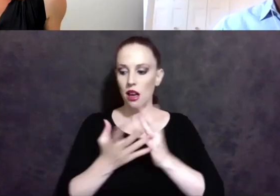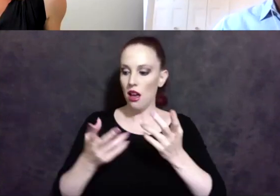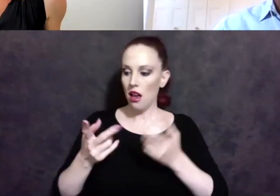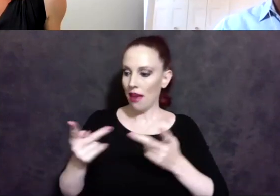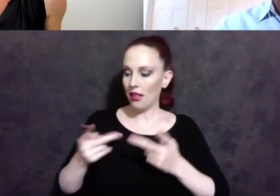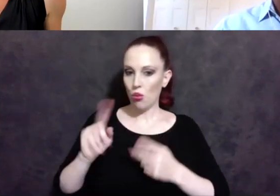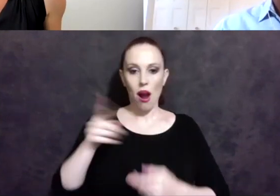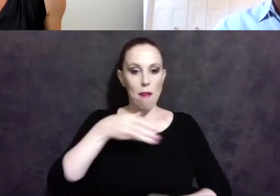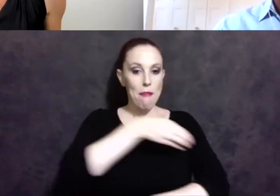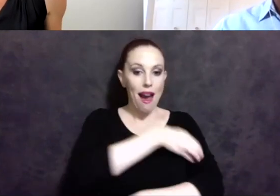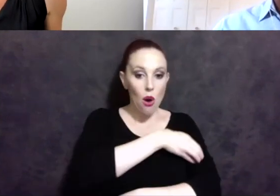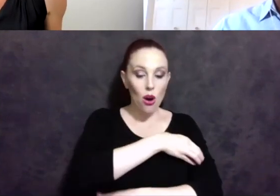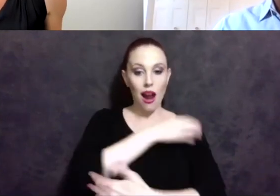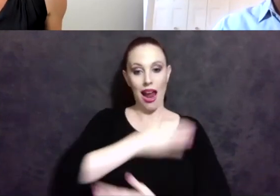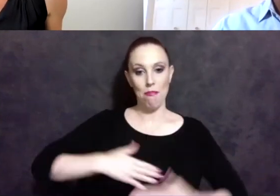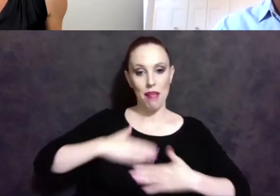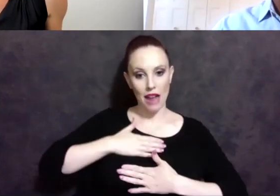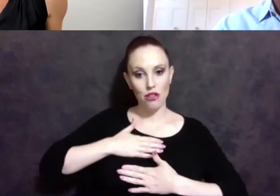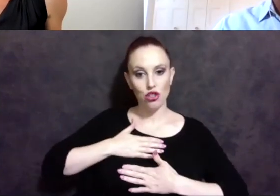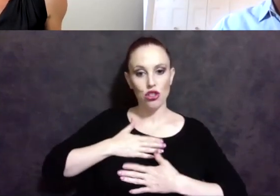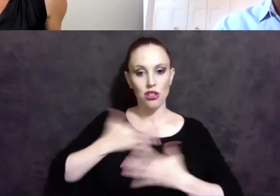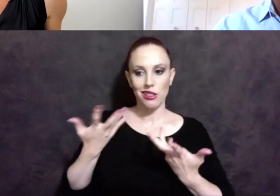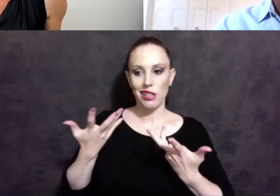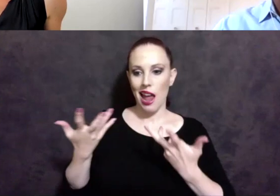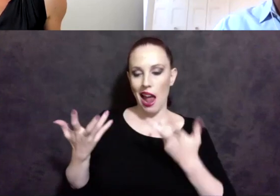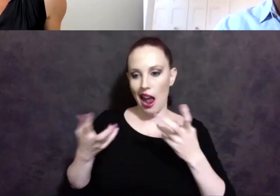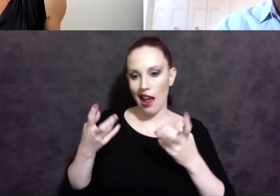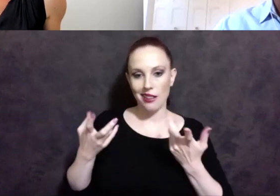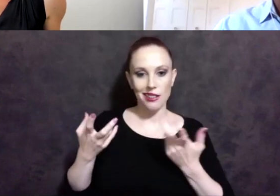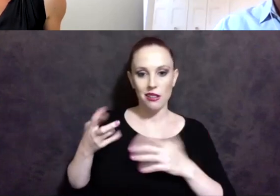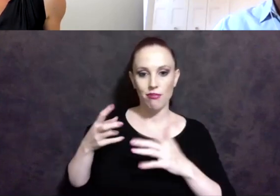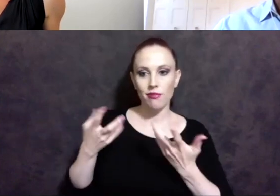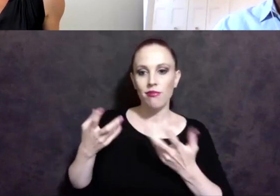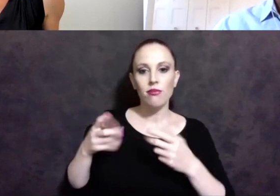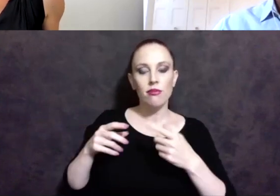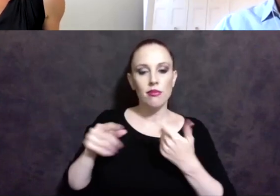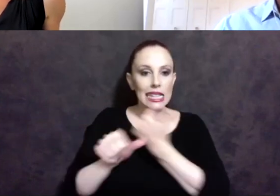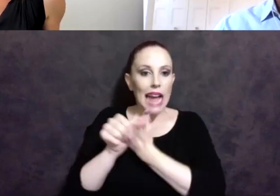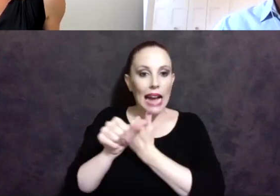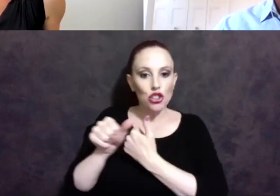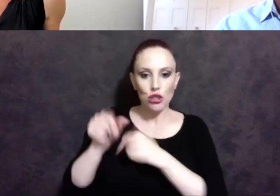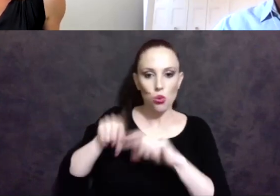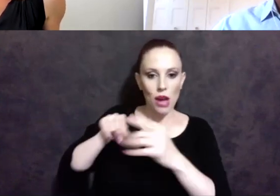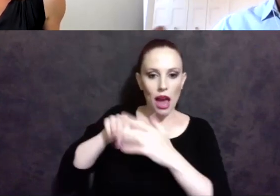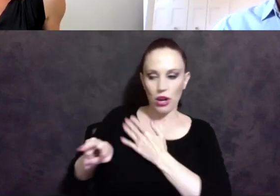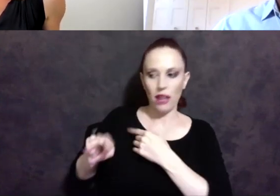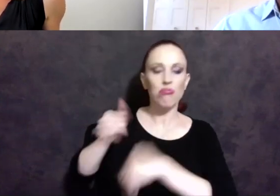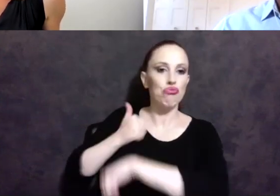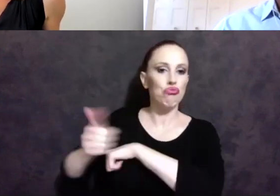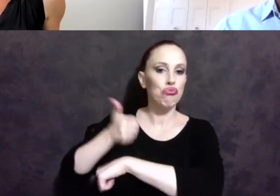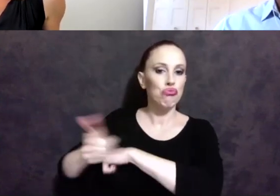power, pleasure and a source of unpredictable harm. When I realized the patterns in my life